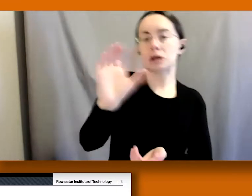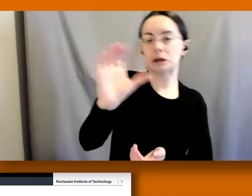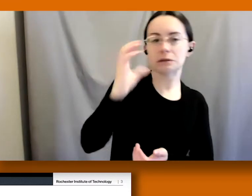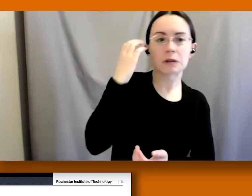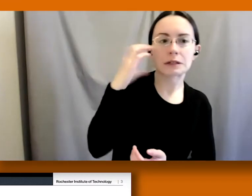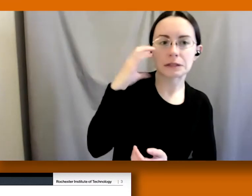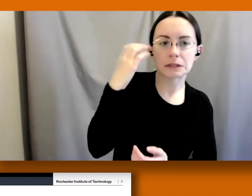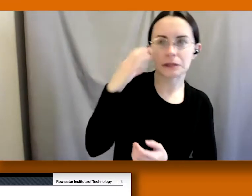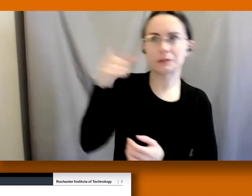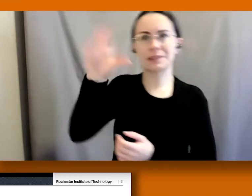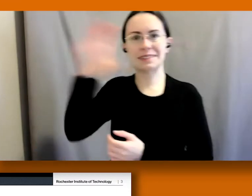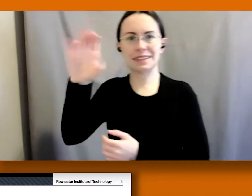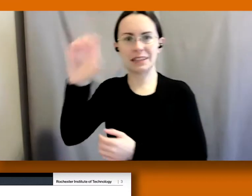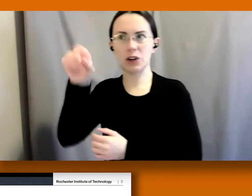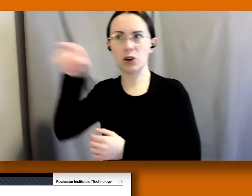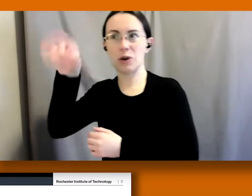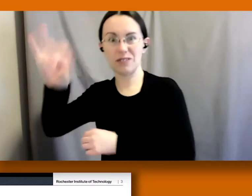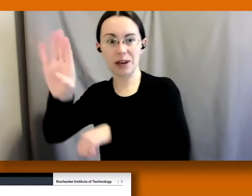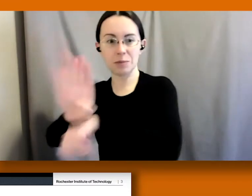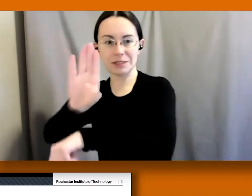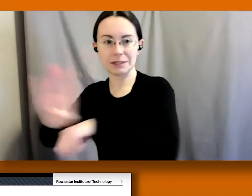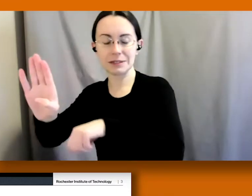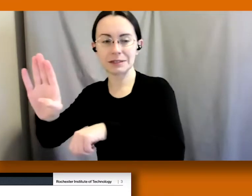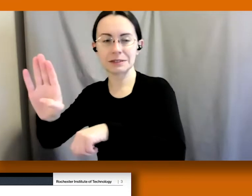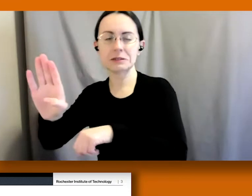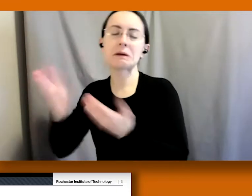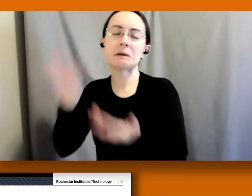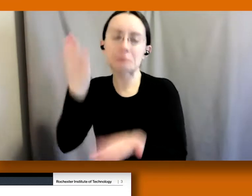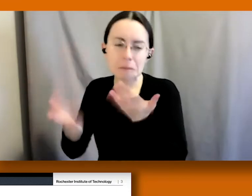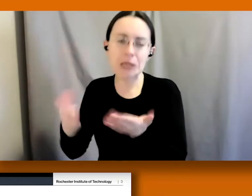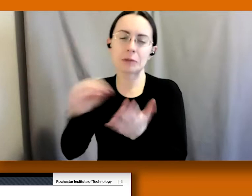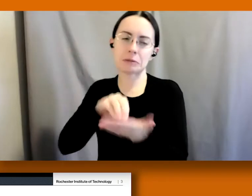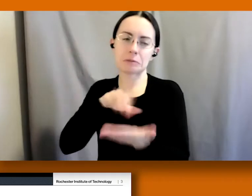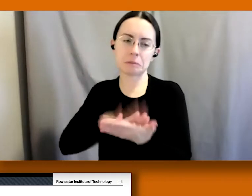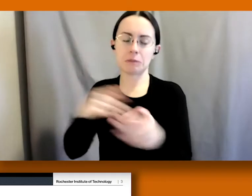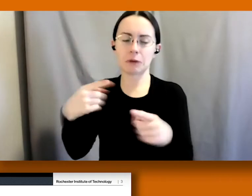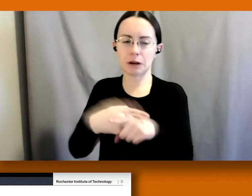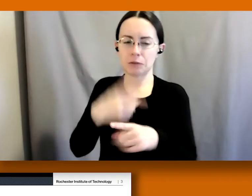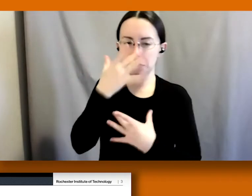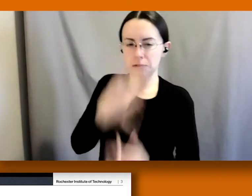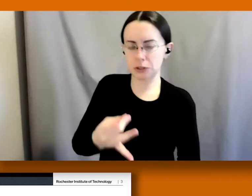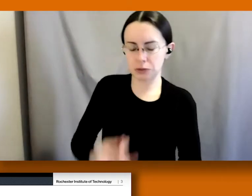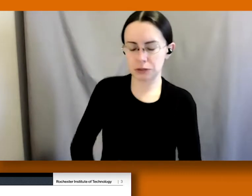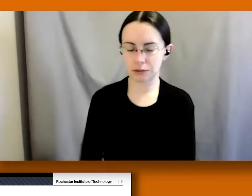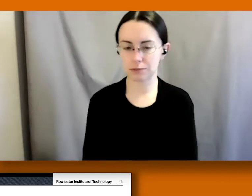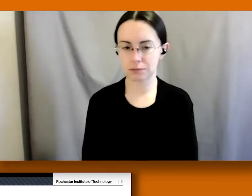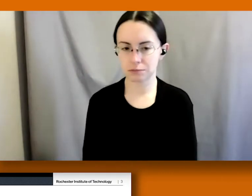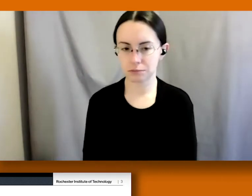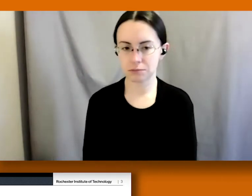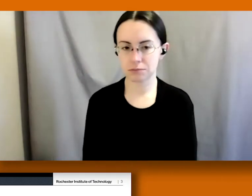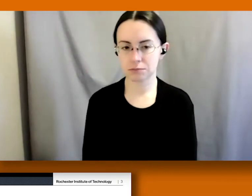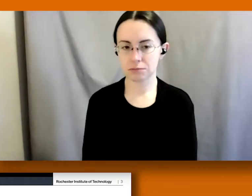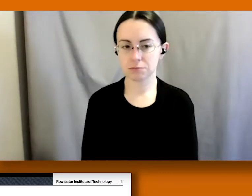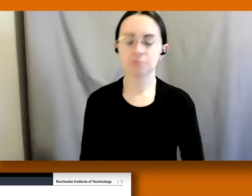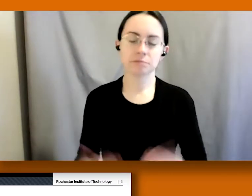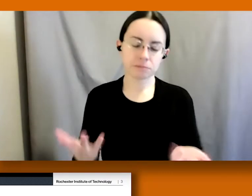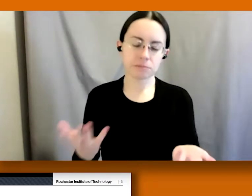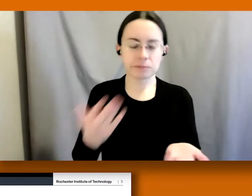and you want to use them, that could be a conflict of interest. So, it's good to alert me ahead of time